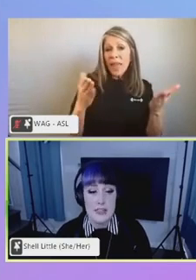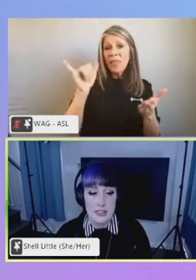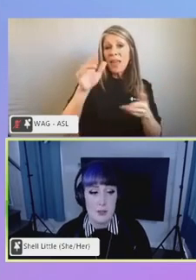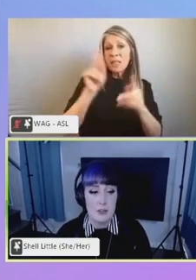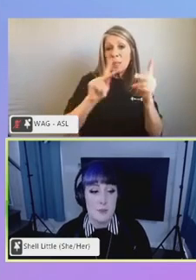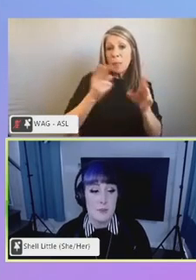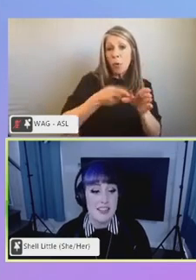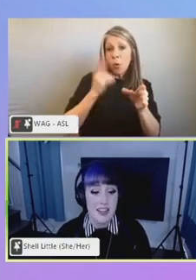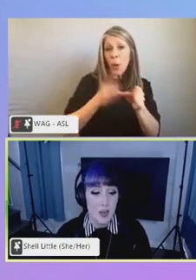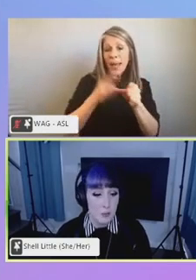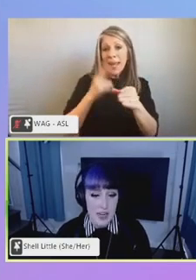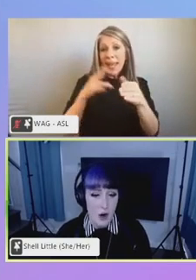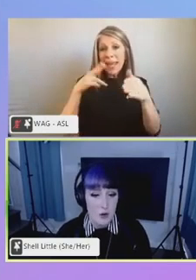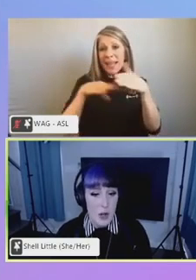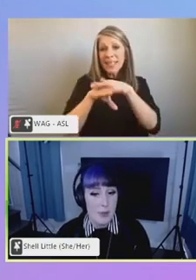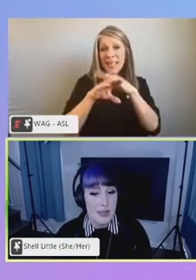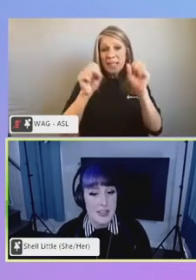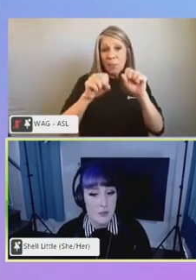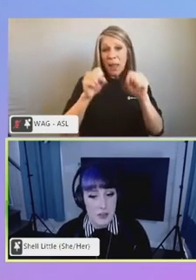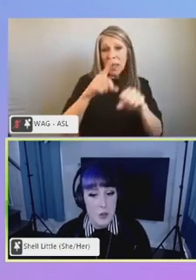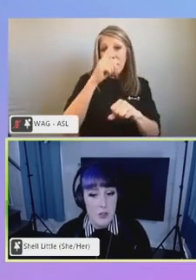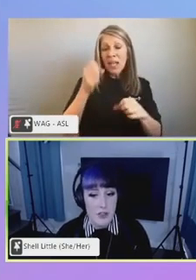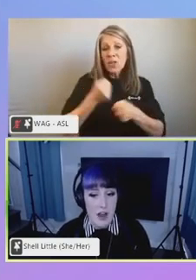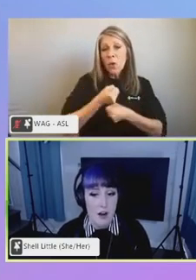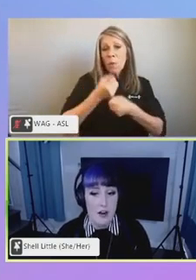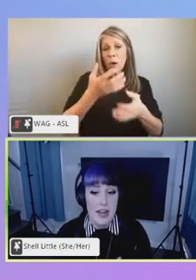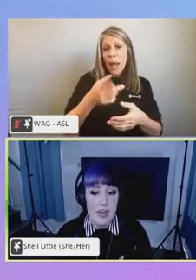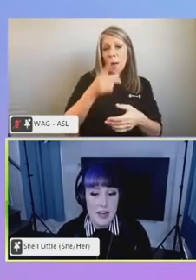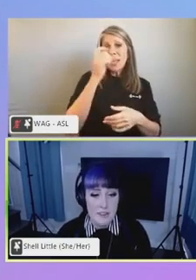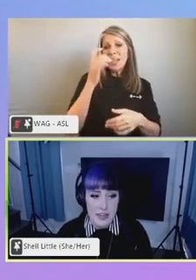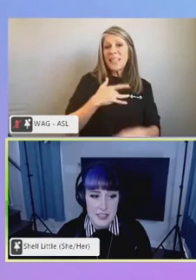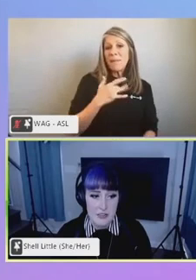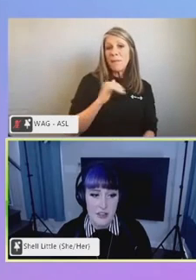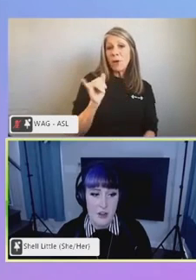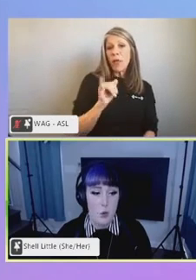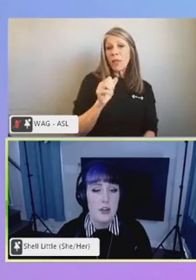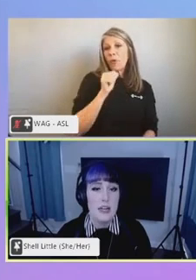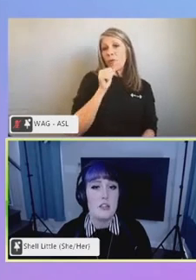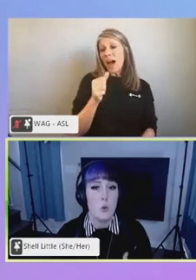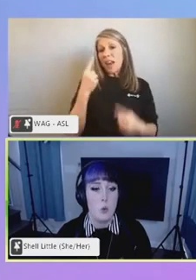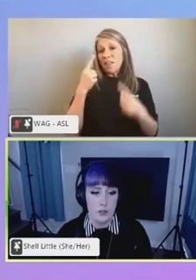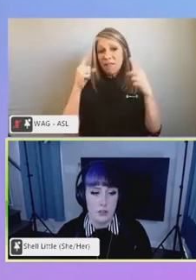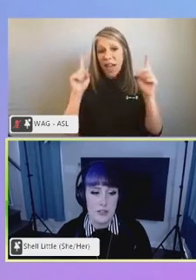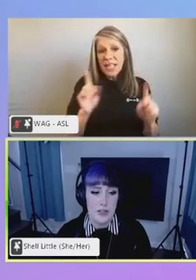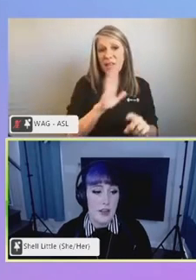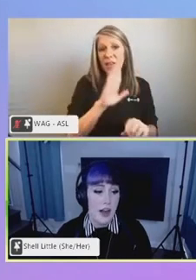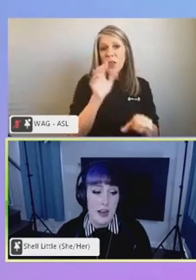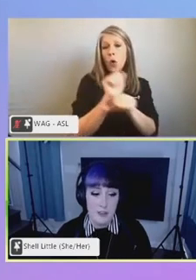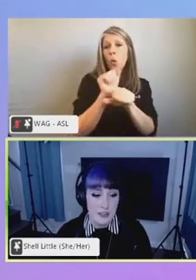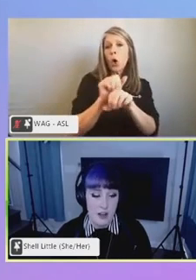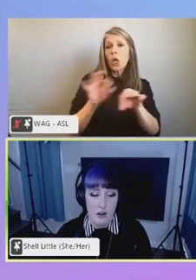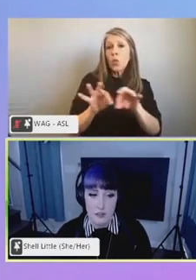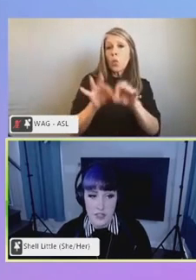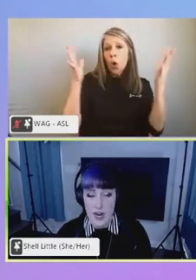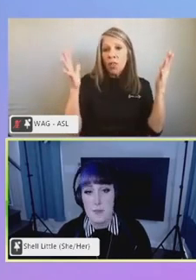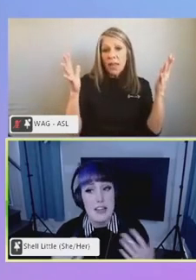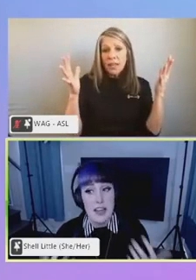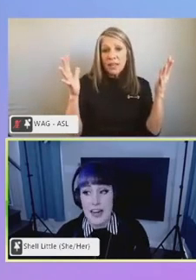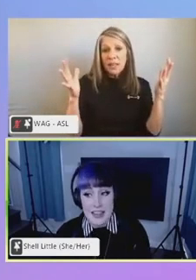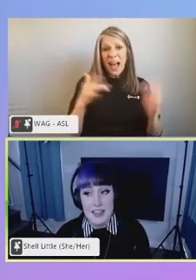tweet on From our. the screen. And it says, and if we cannot afford one thing, that's people quitting accessibility because they are burned feel out. Because they